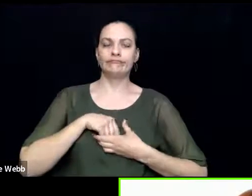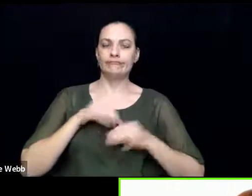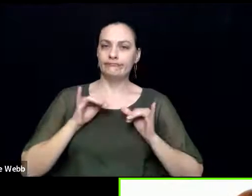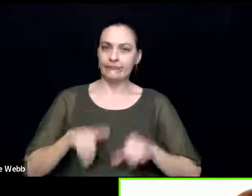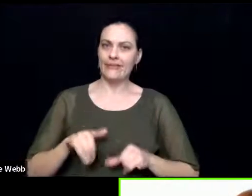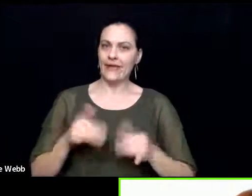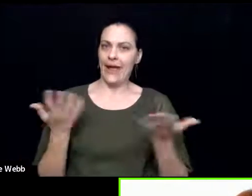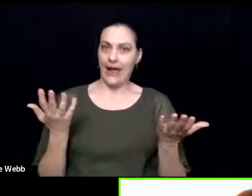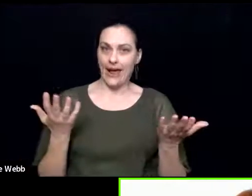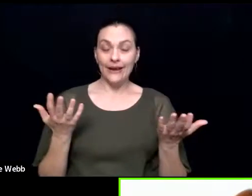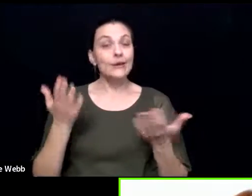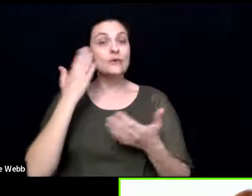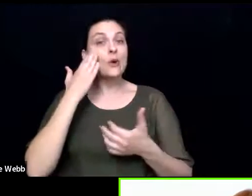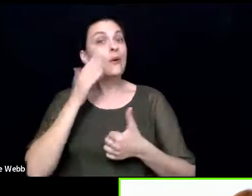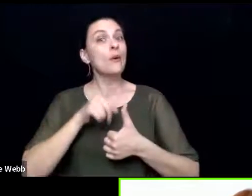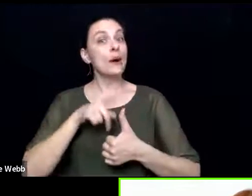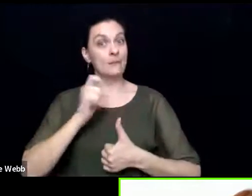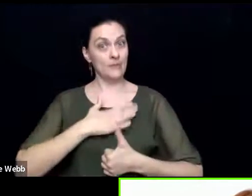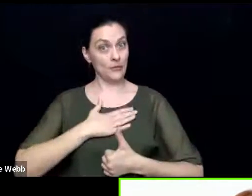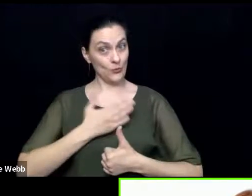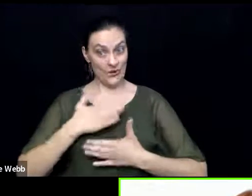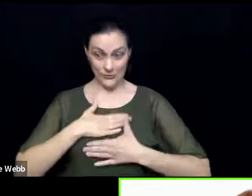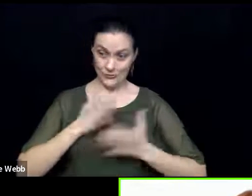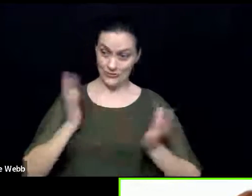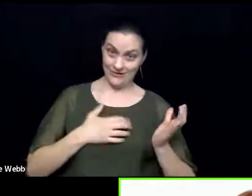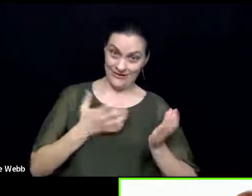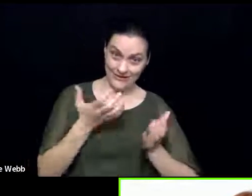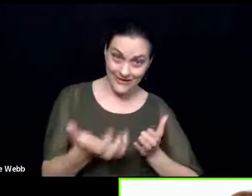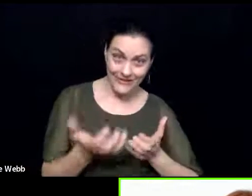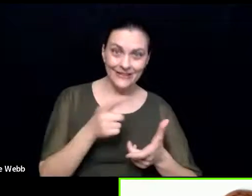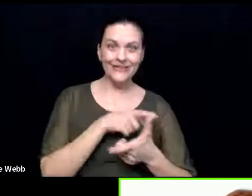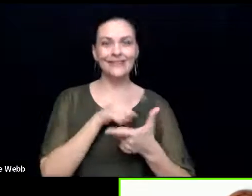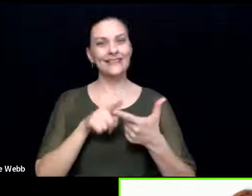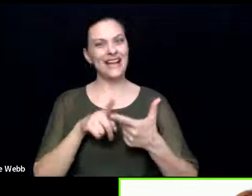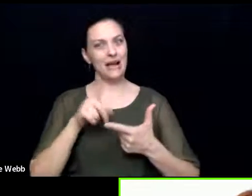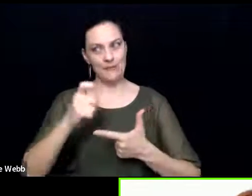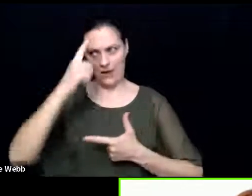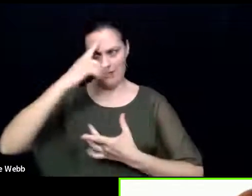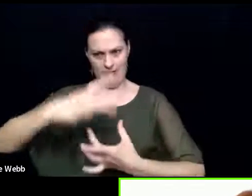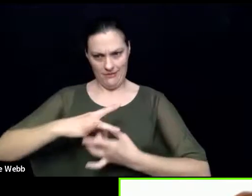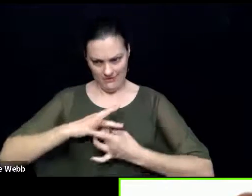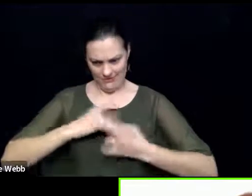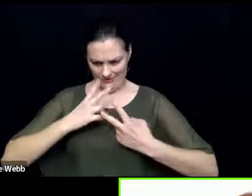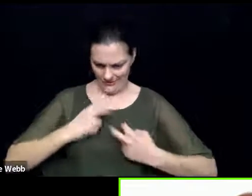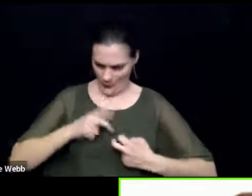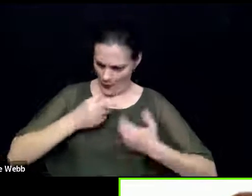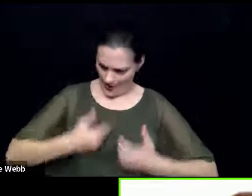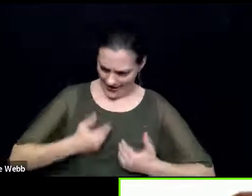who you are and your experience. TERRI GIVENS: Yes, absolutely. MELINDA EPLER: And I think